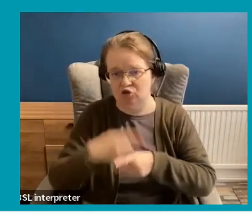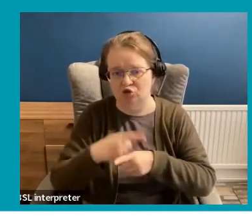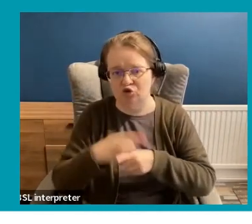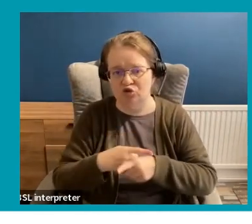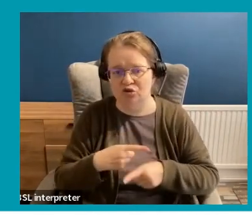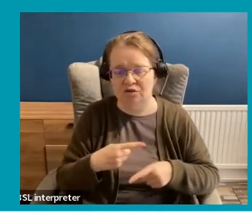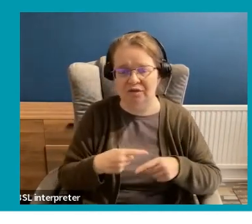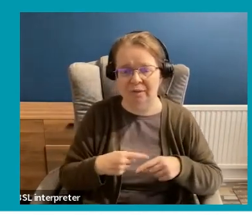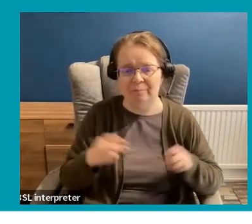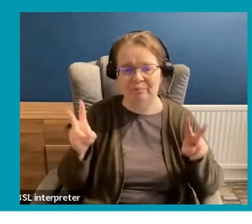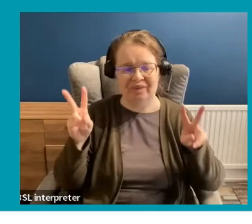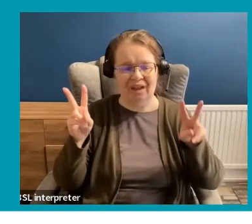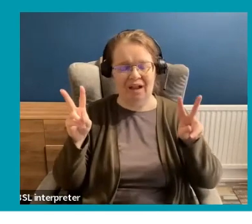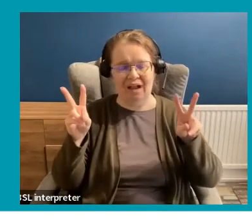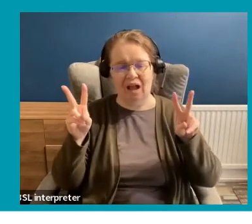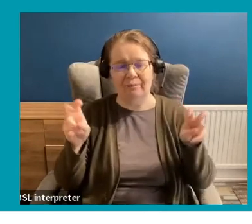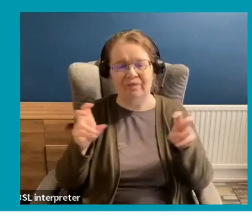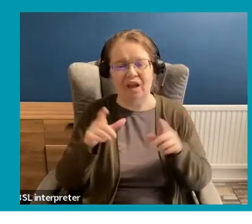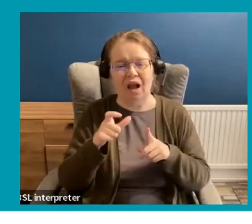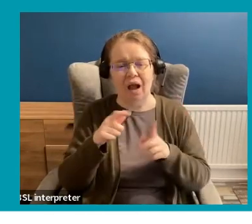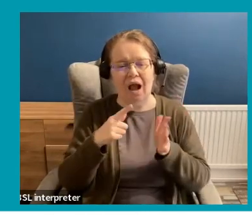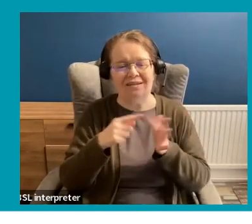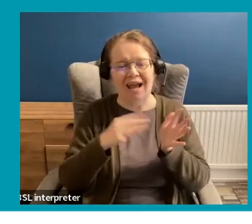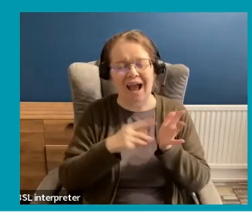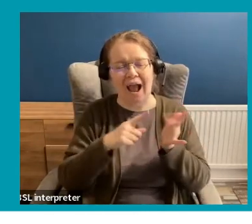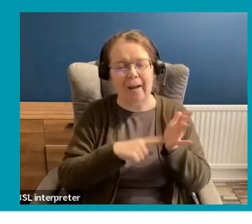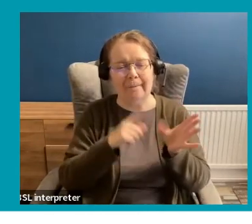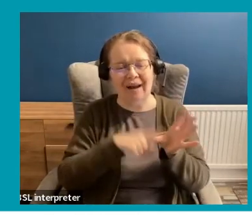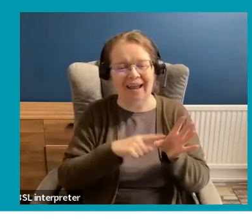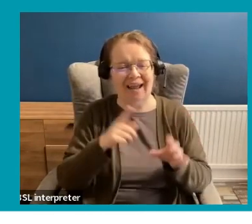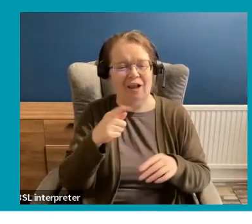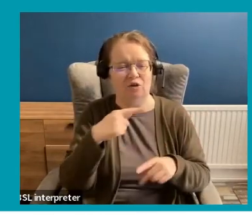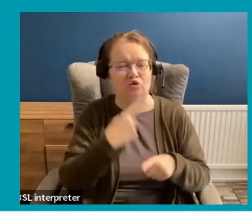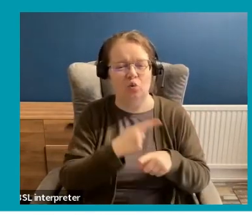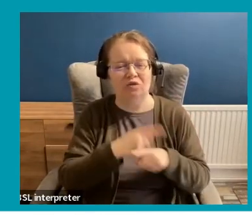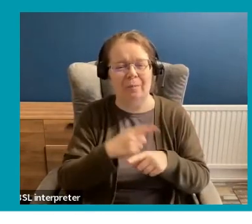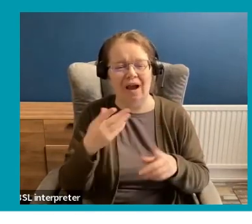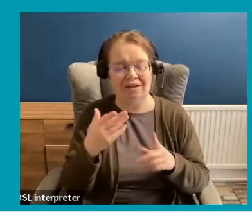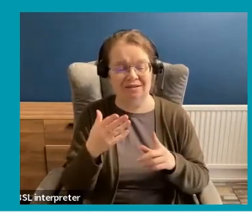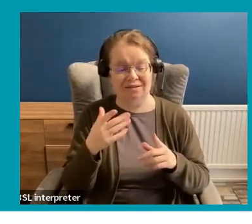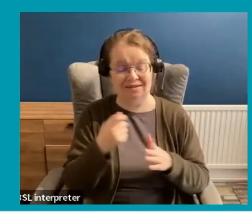disability book Emily talks about everybody who identifies as a disabled will have